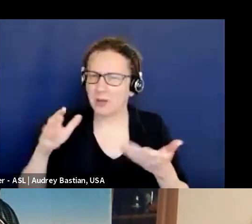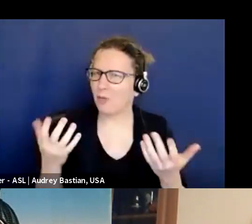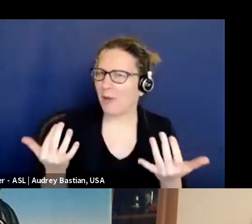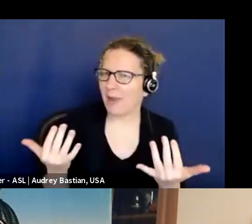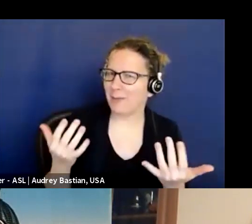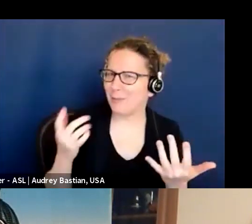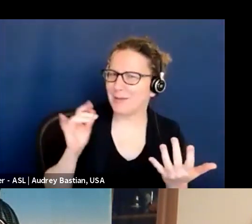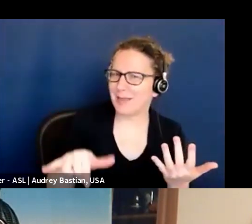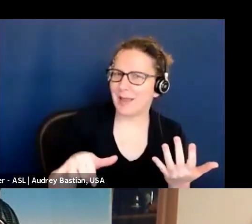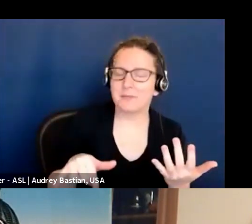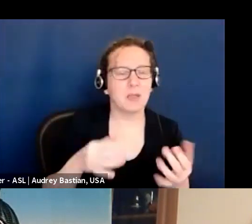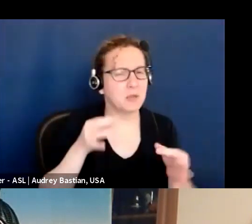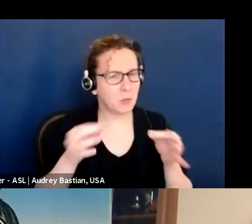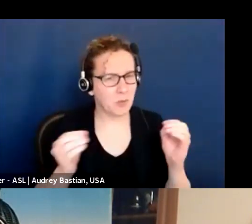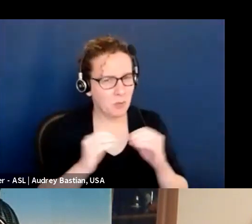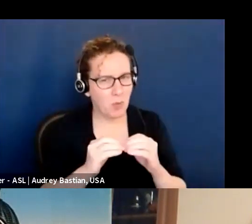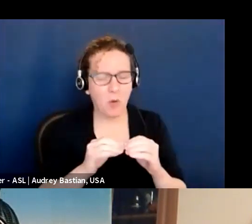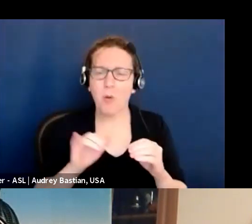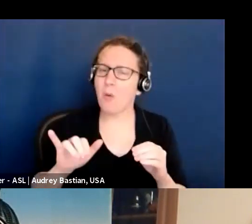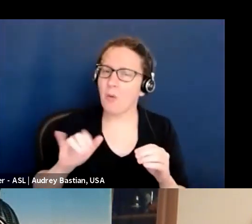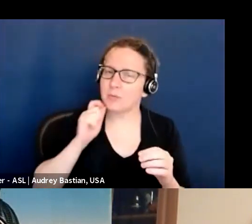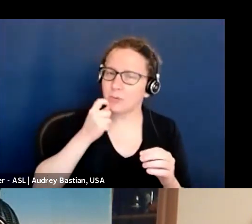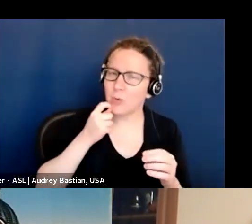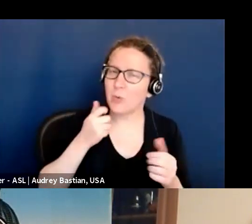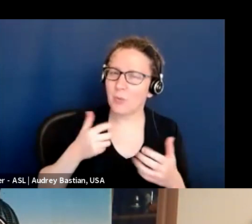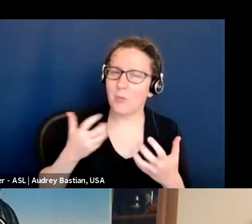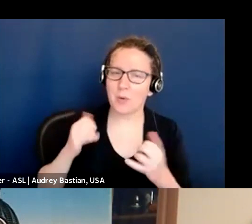told me more about it. I was like oh that sounds really cool. I want to do it too.